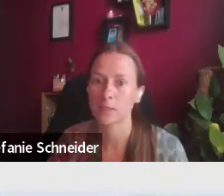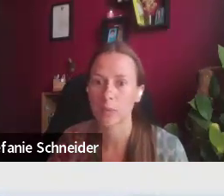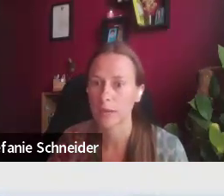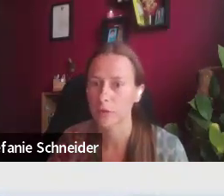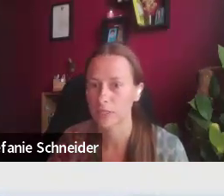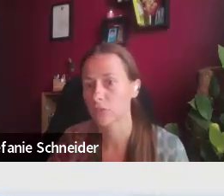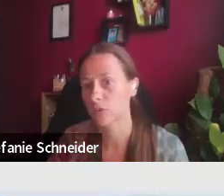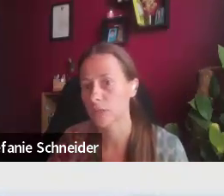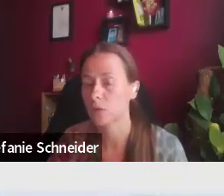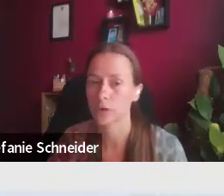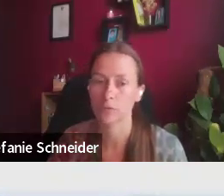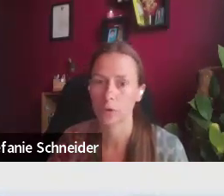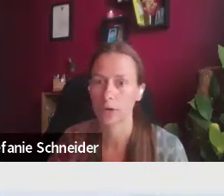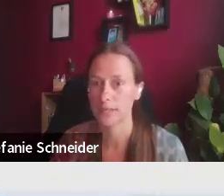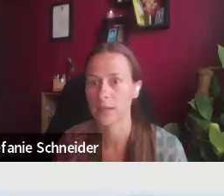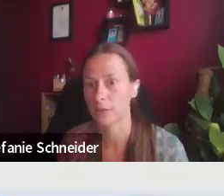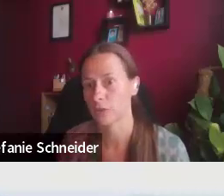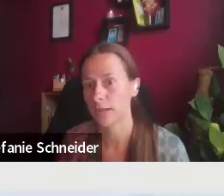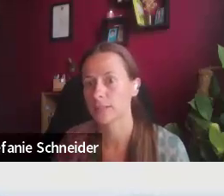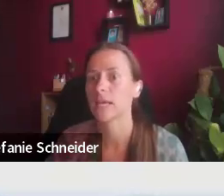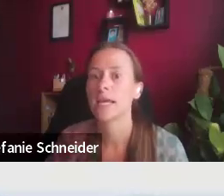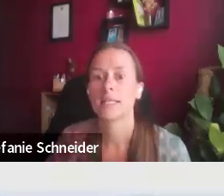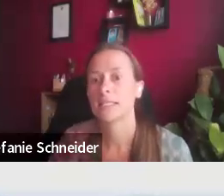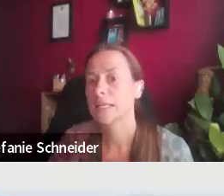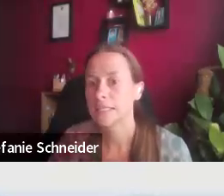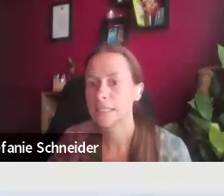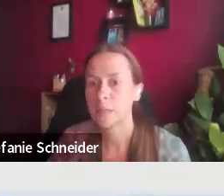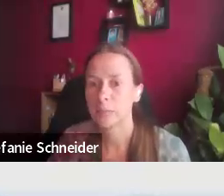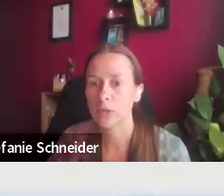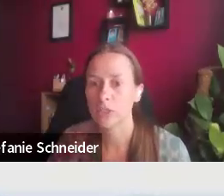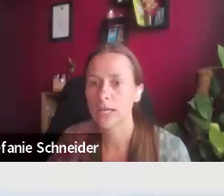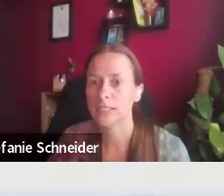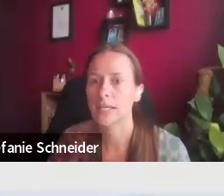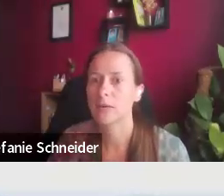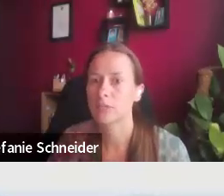They didn't apply for as much funding or for as large grants. They didn't lead as many projects